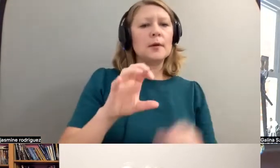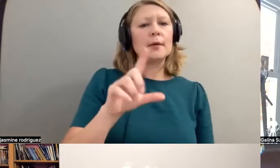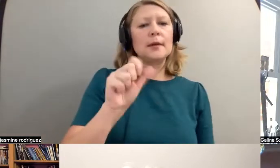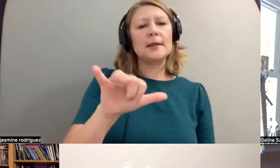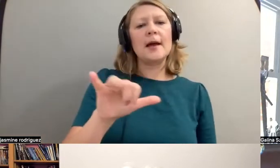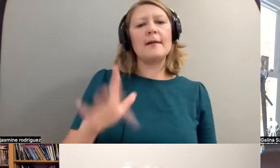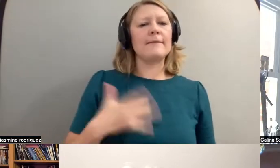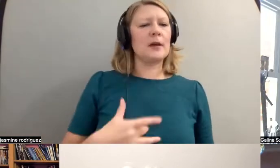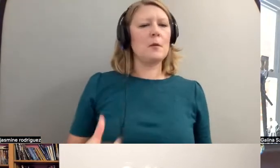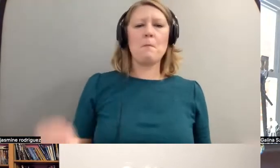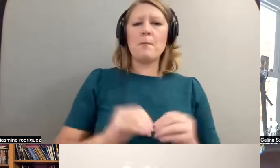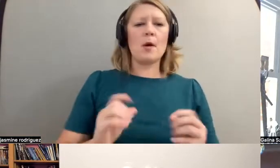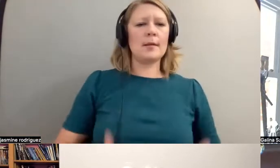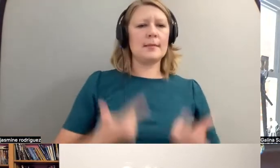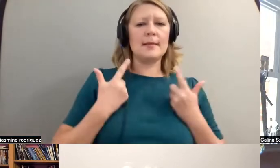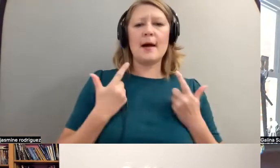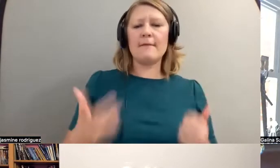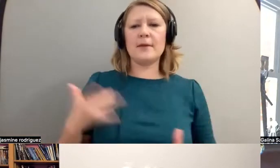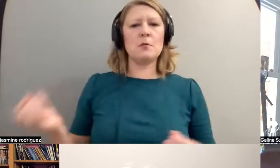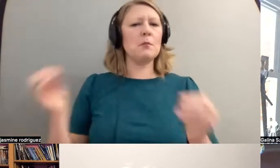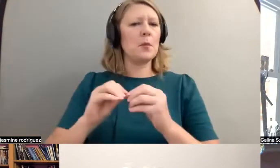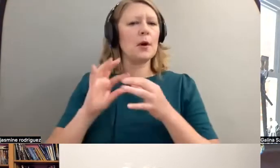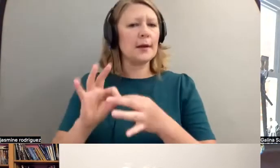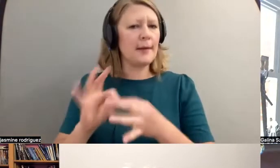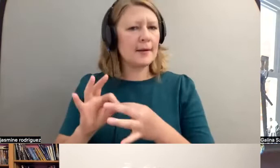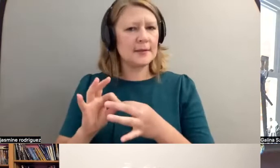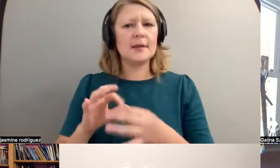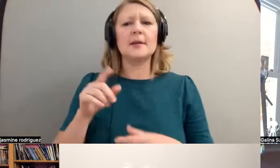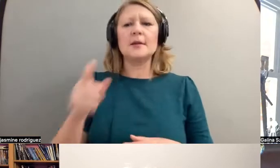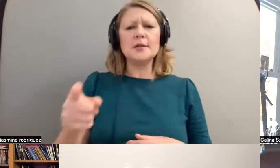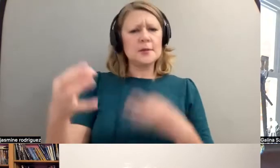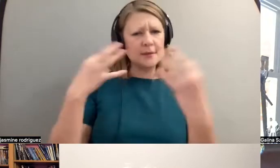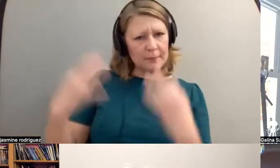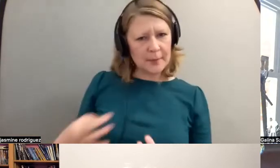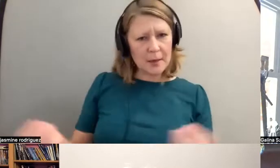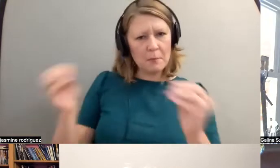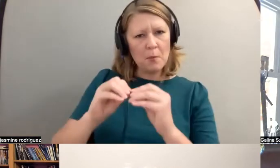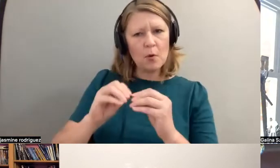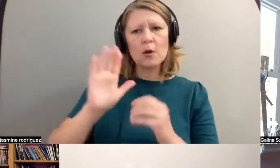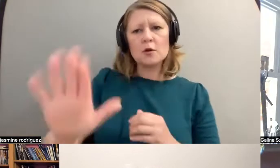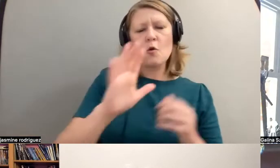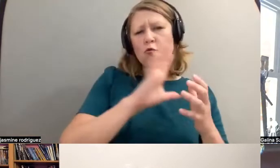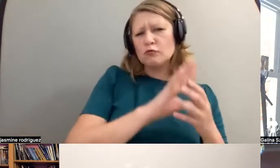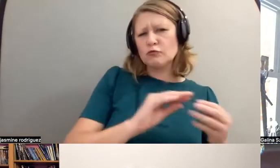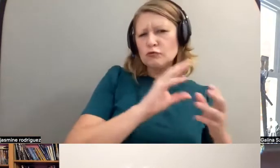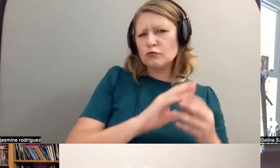Galena,can we start with that? Can you tell us how your stories flow into art? It's a fascinating concept to me.